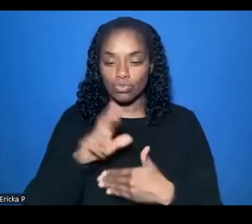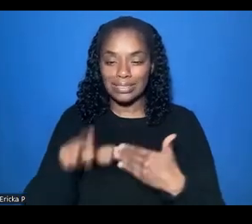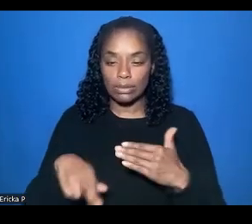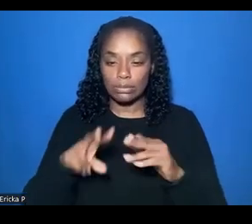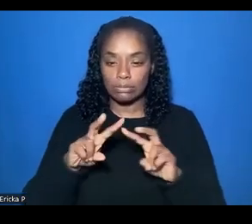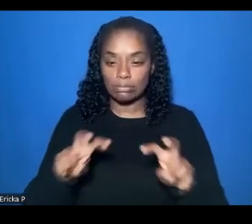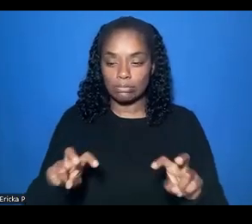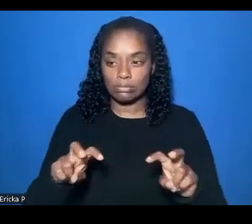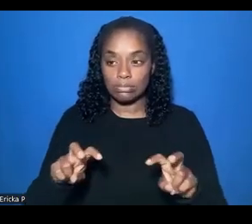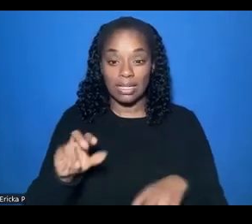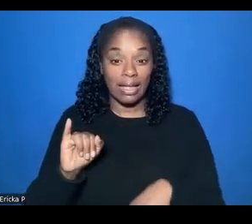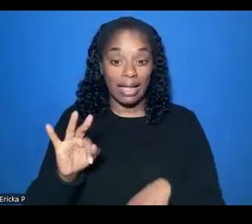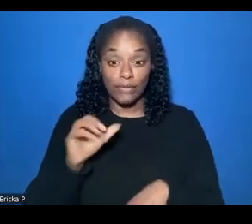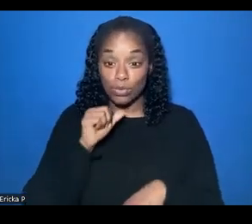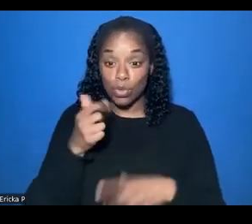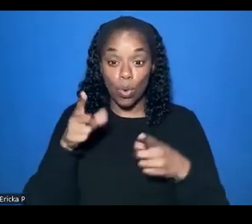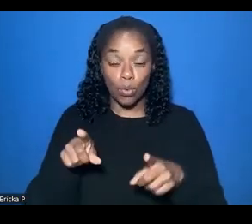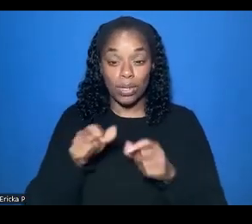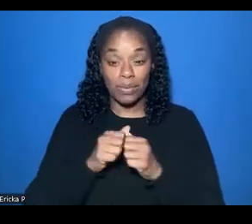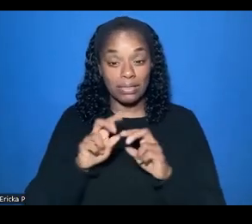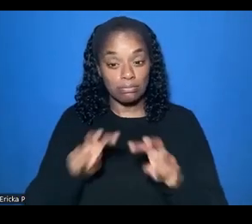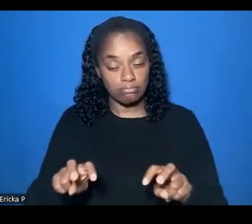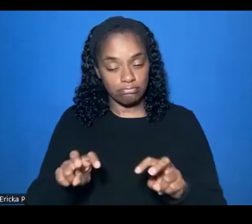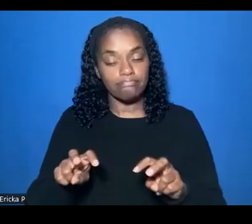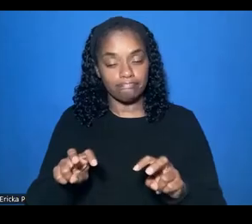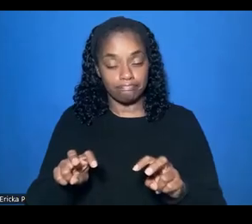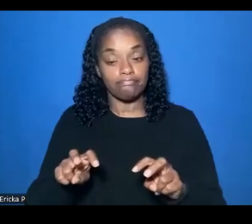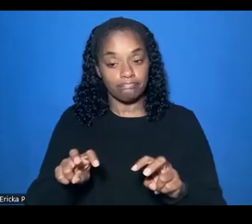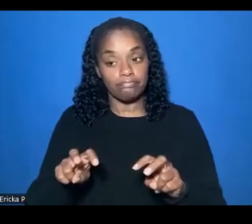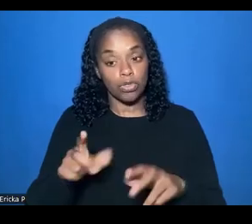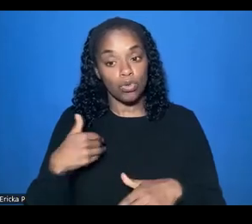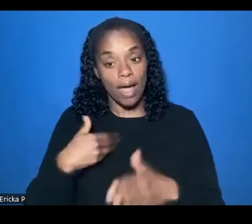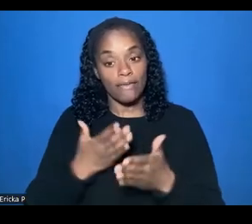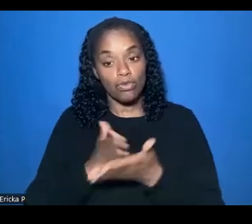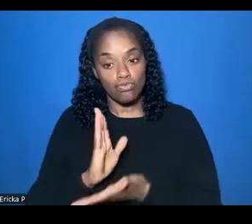And again, if you disagree with the assessment, then you have the right to request an Independent Assessment.